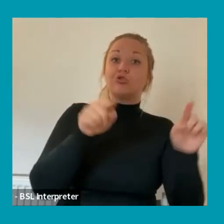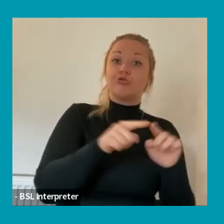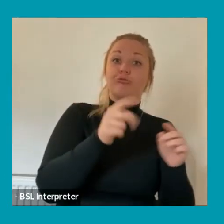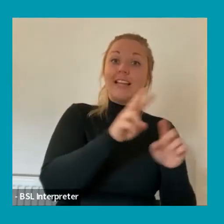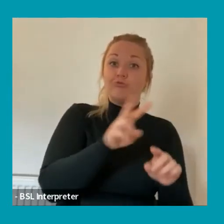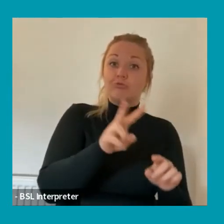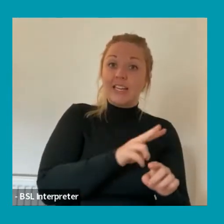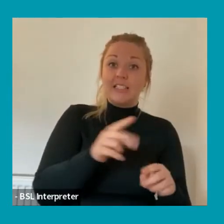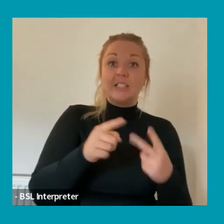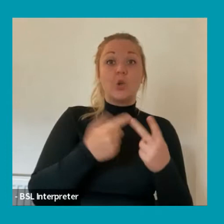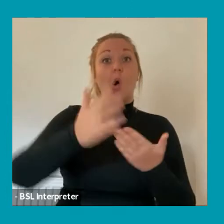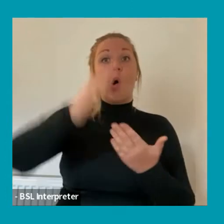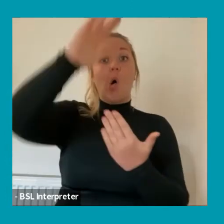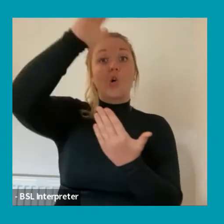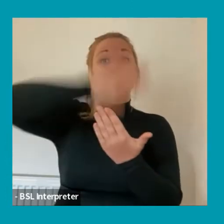to change the colors and make them more readable.